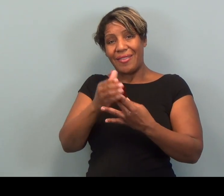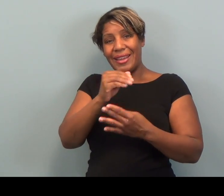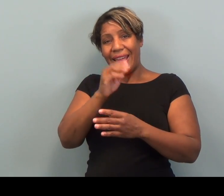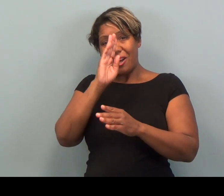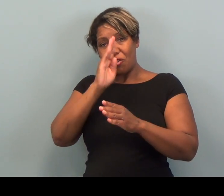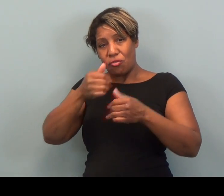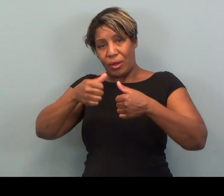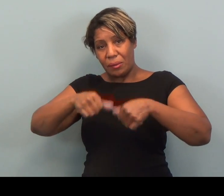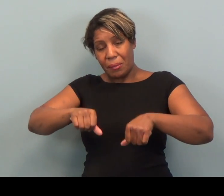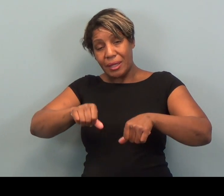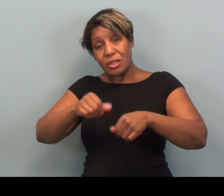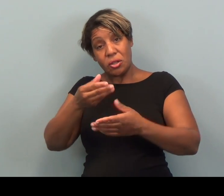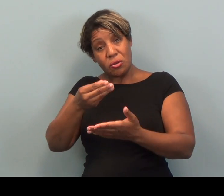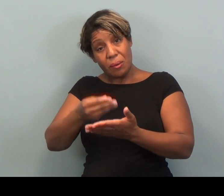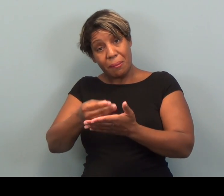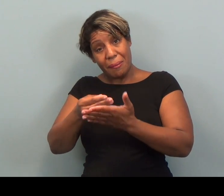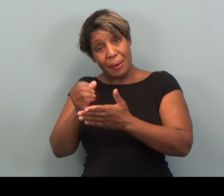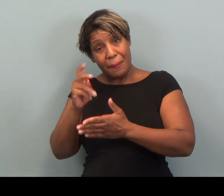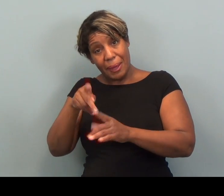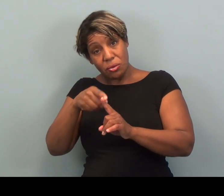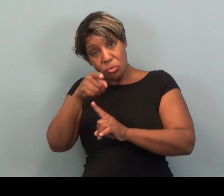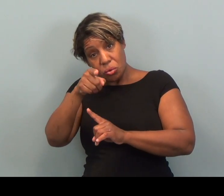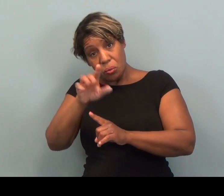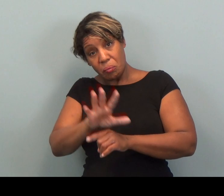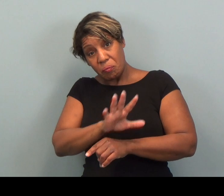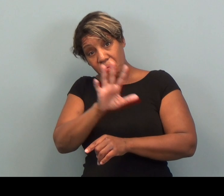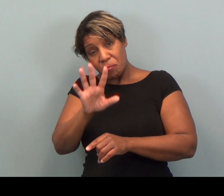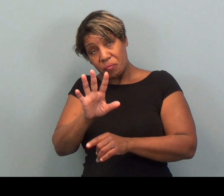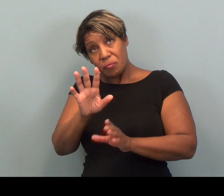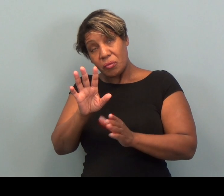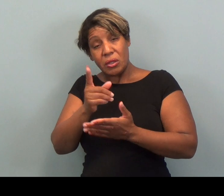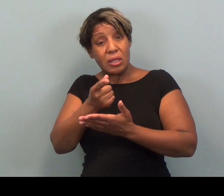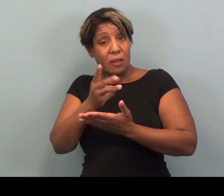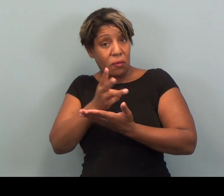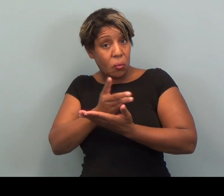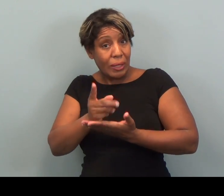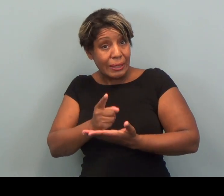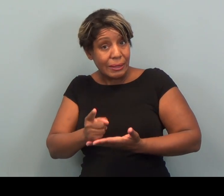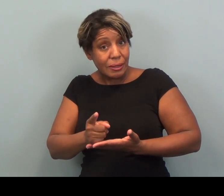and we can get your tax return refund back to you in a matter of weeks.